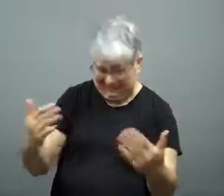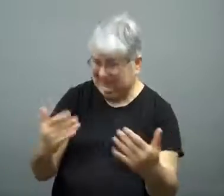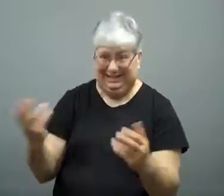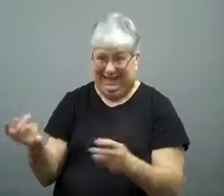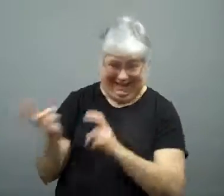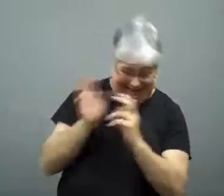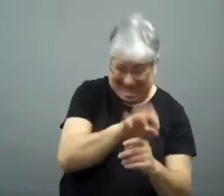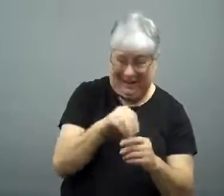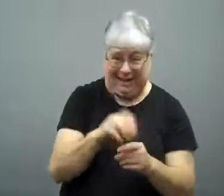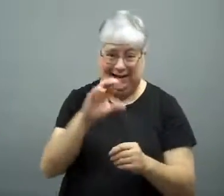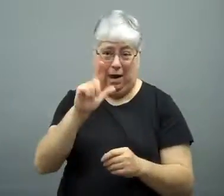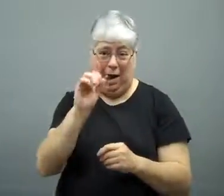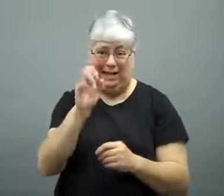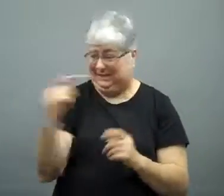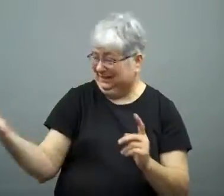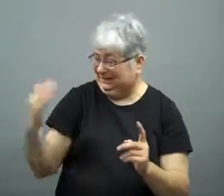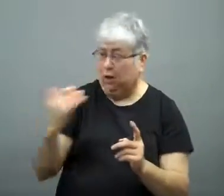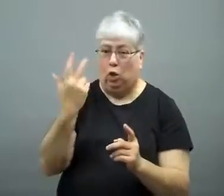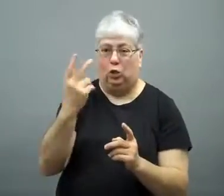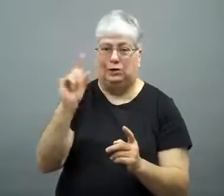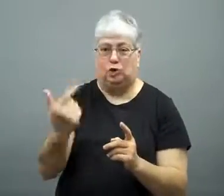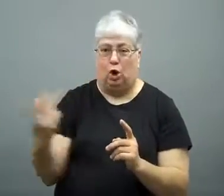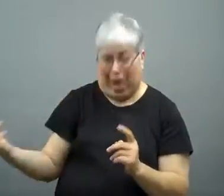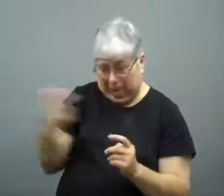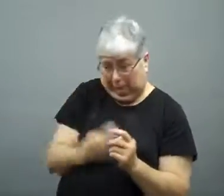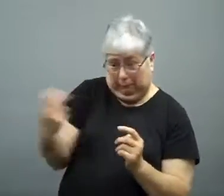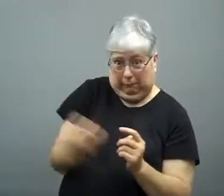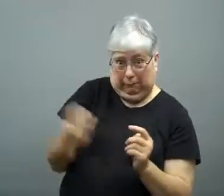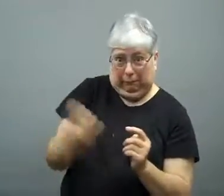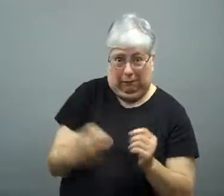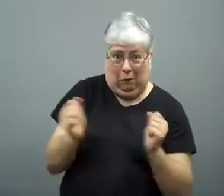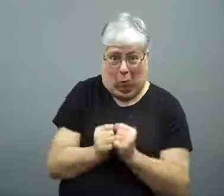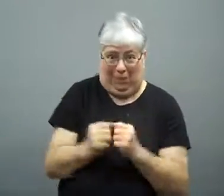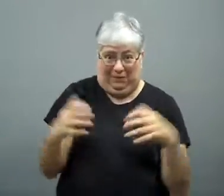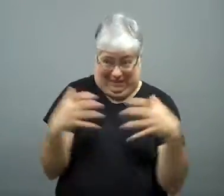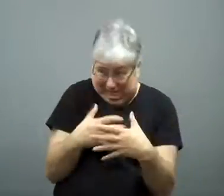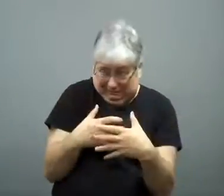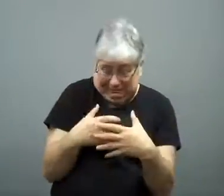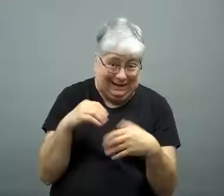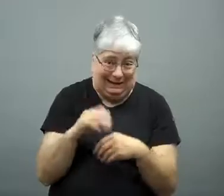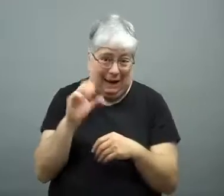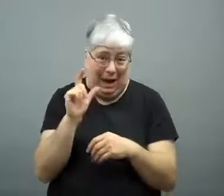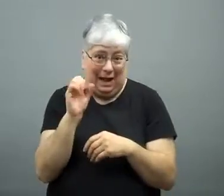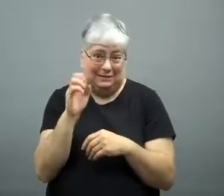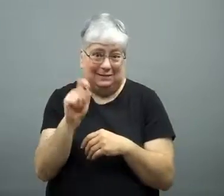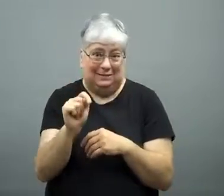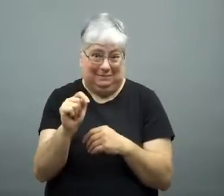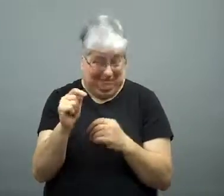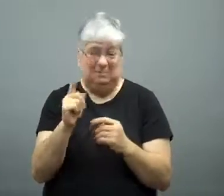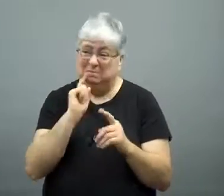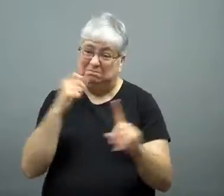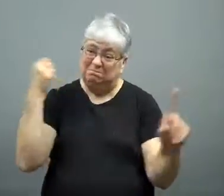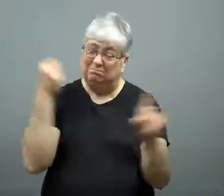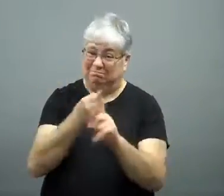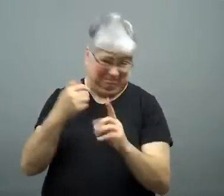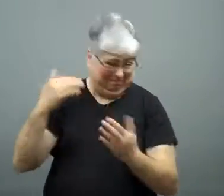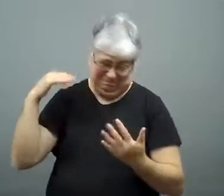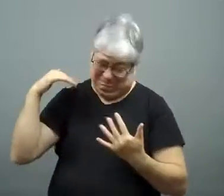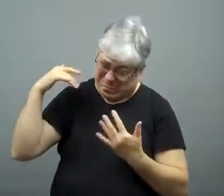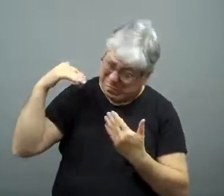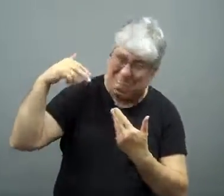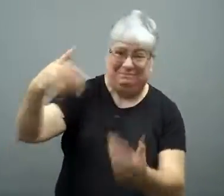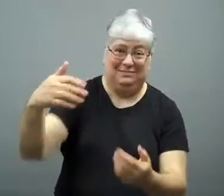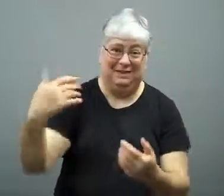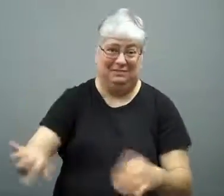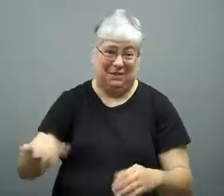and went into a closet with their three dogs.